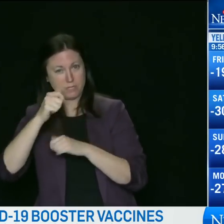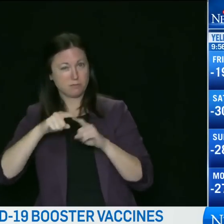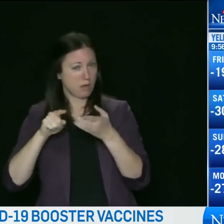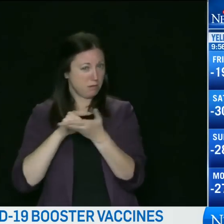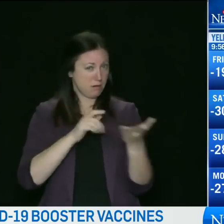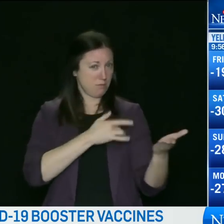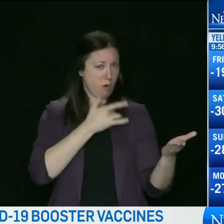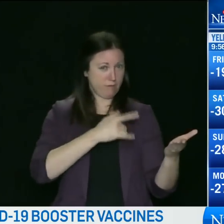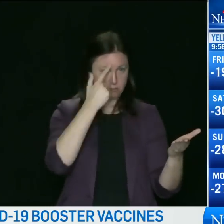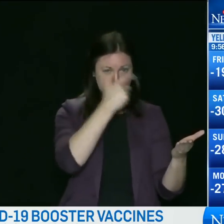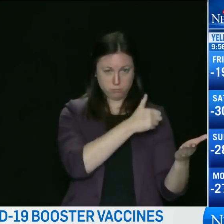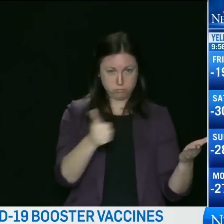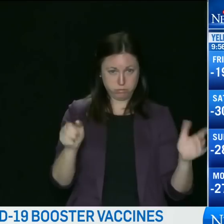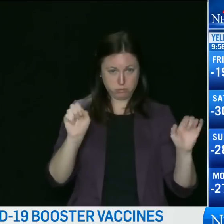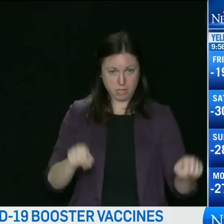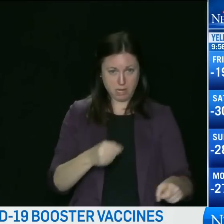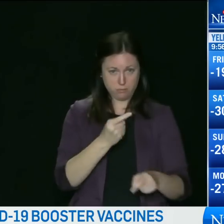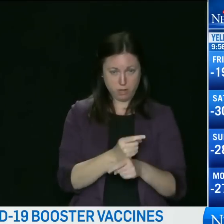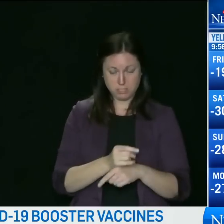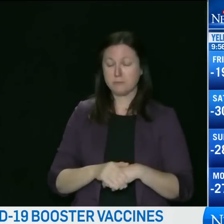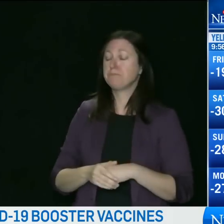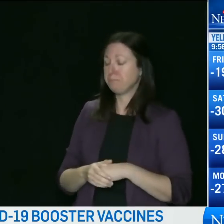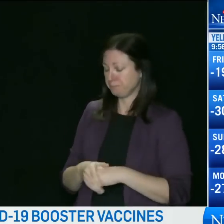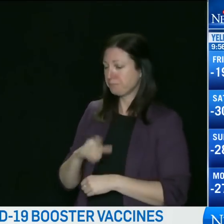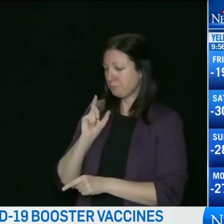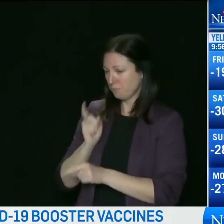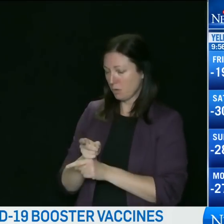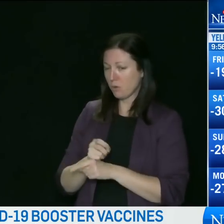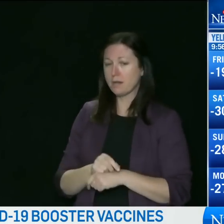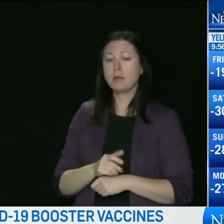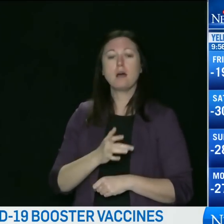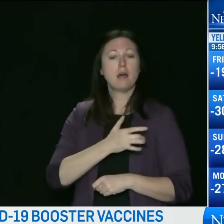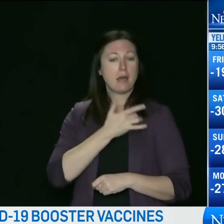ALL THE OTHER AT-RISK GROUPS